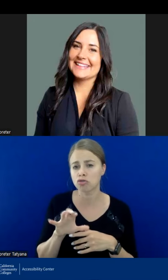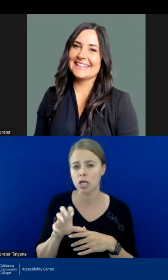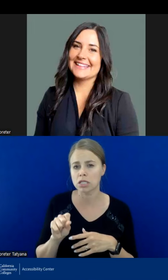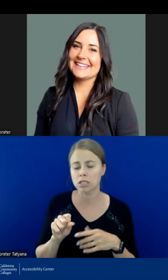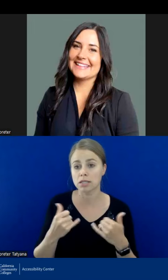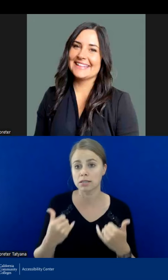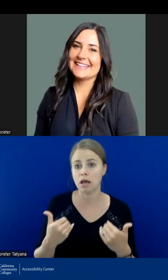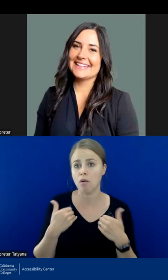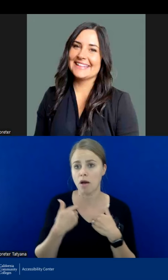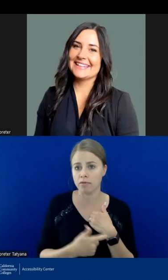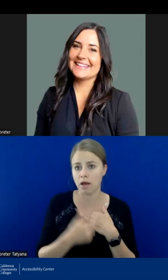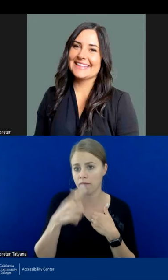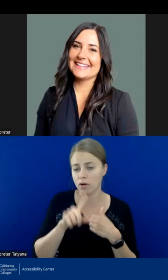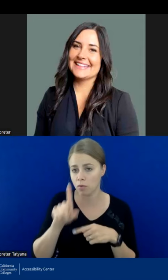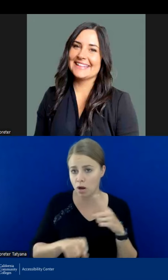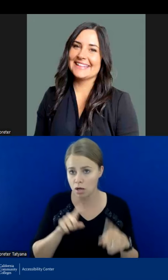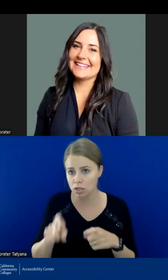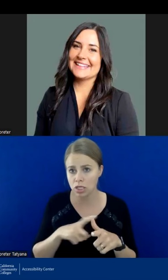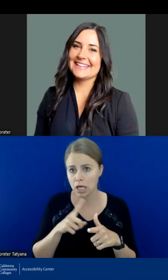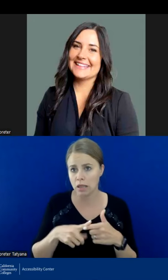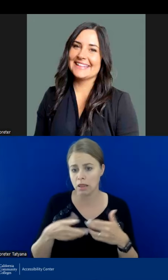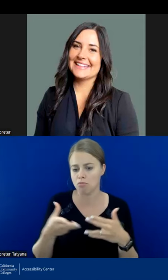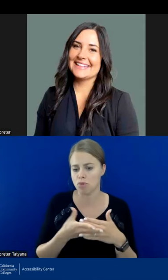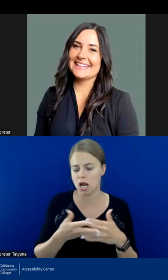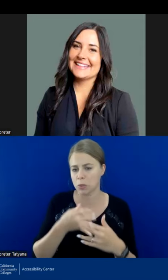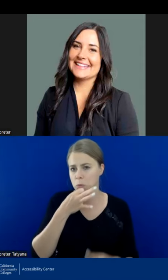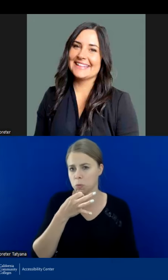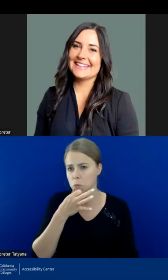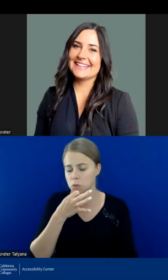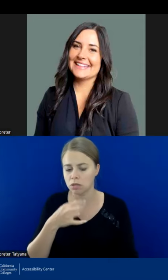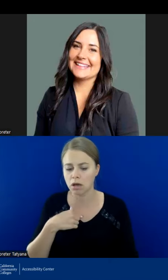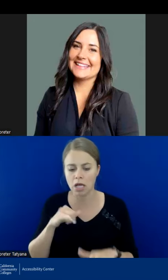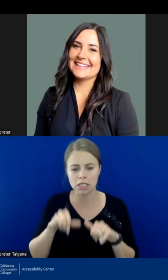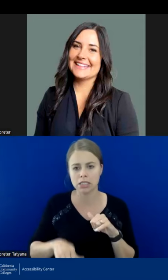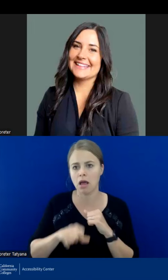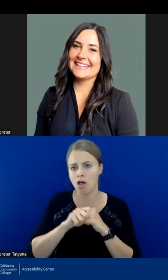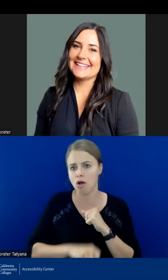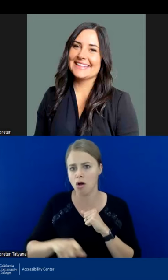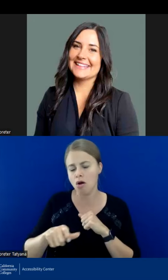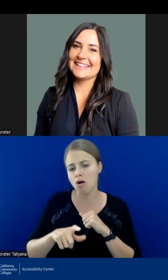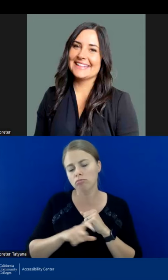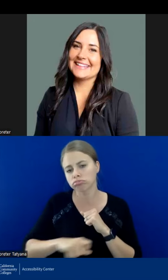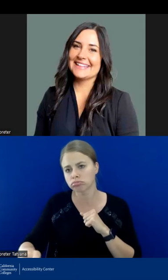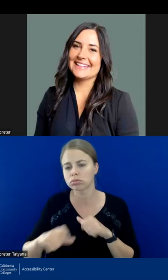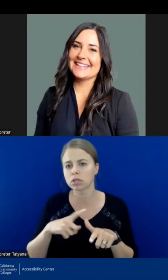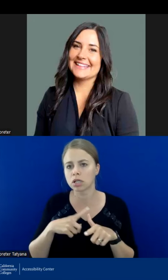Plus there is a break upcoming, so I can stay a bit longer and we'll try to cover what we can.